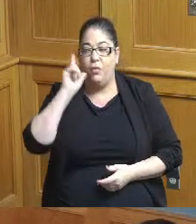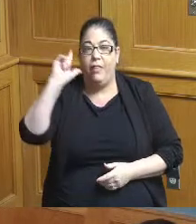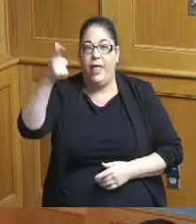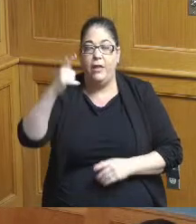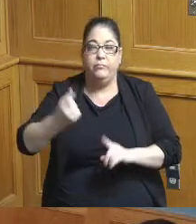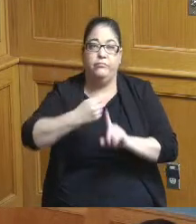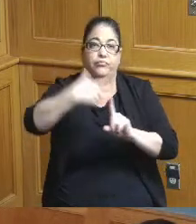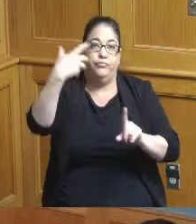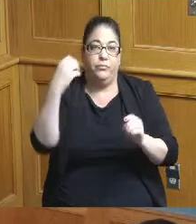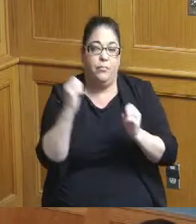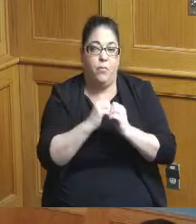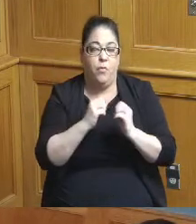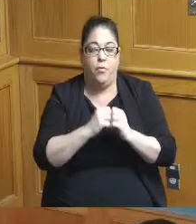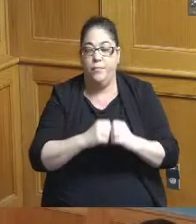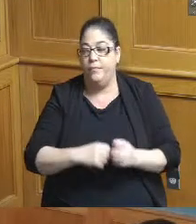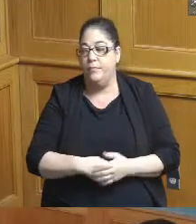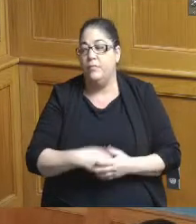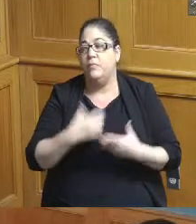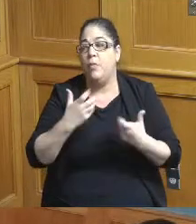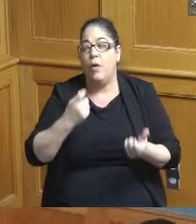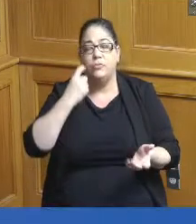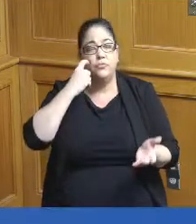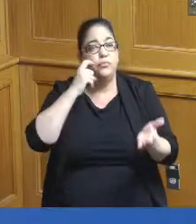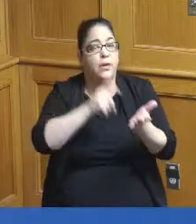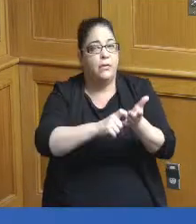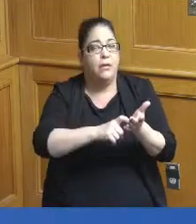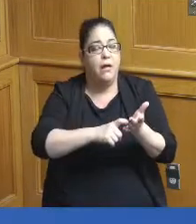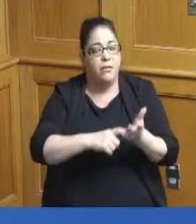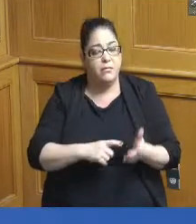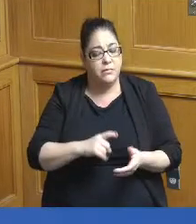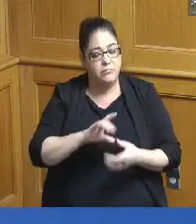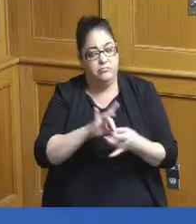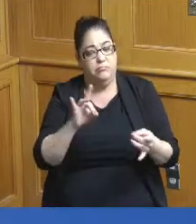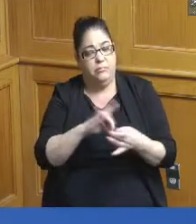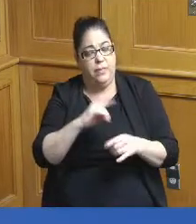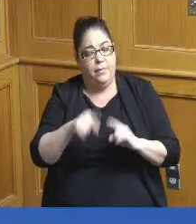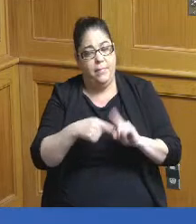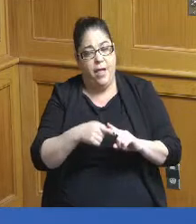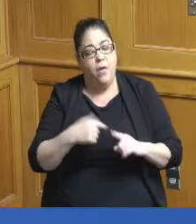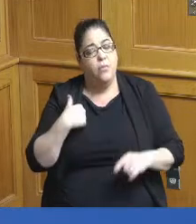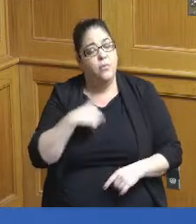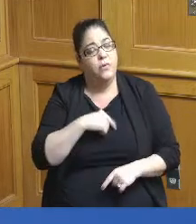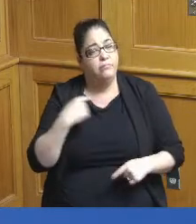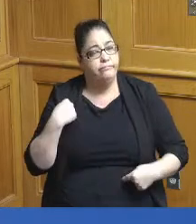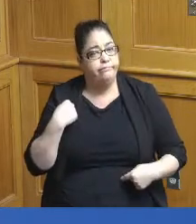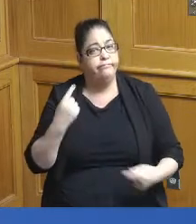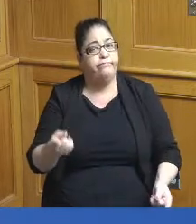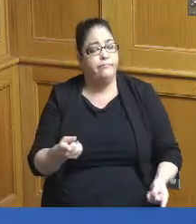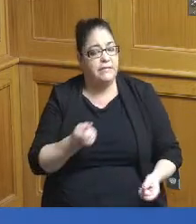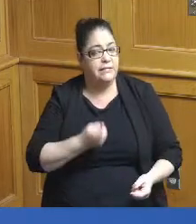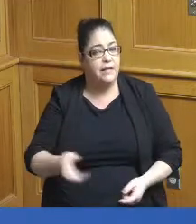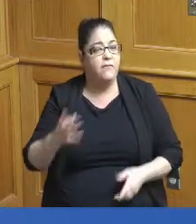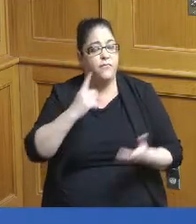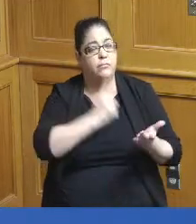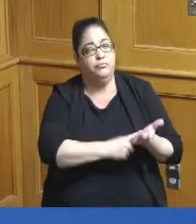I wanted to just recognizing that we have we've had several conversations about the the convention